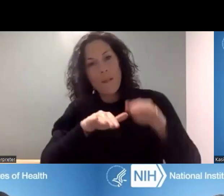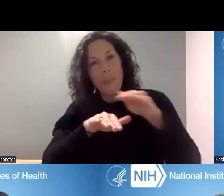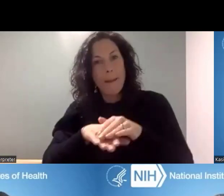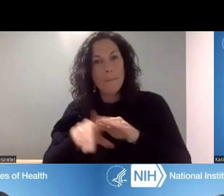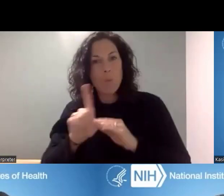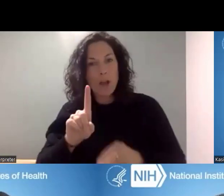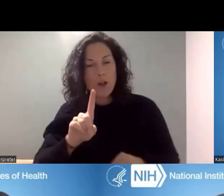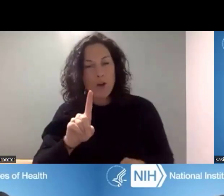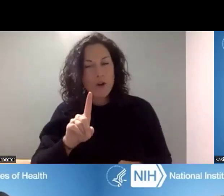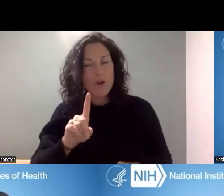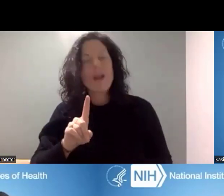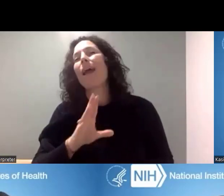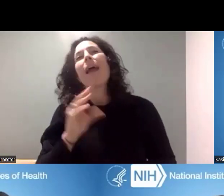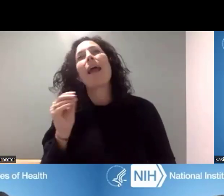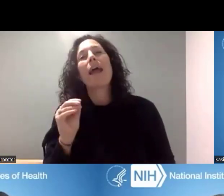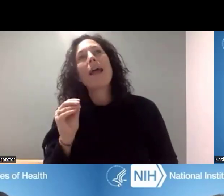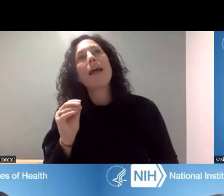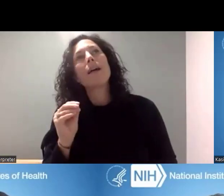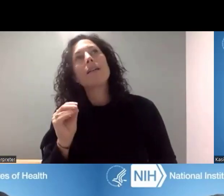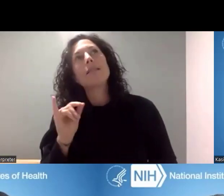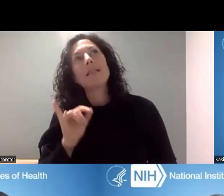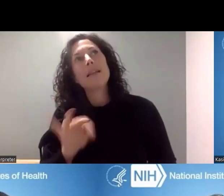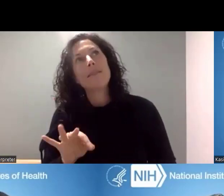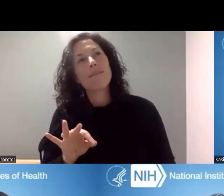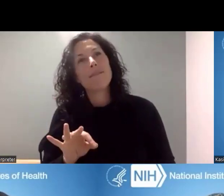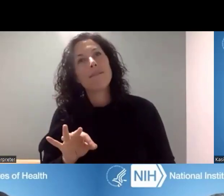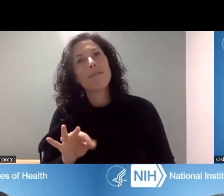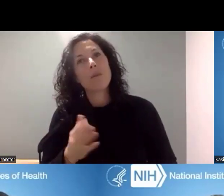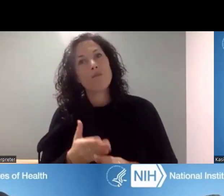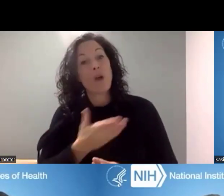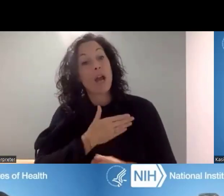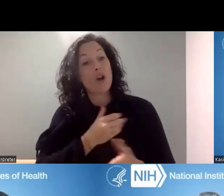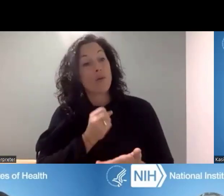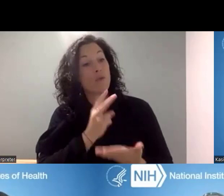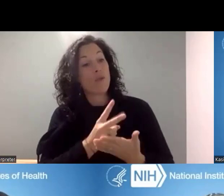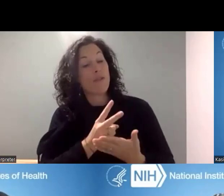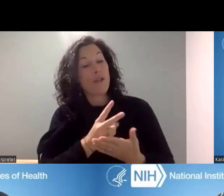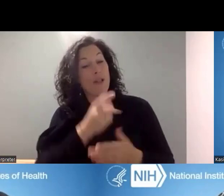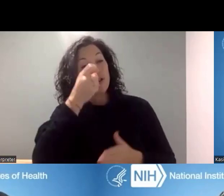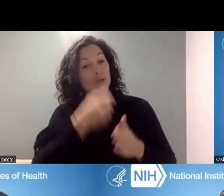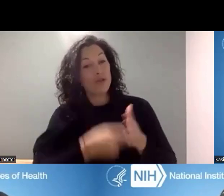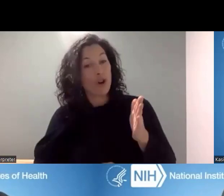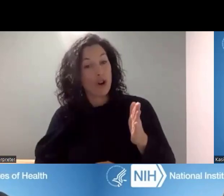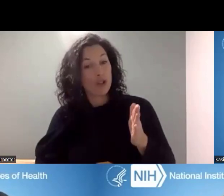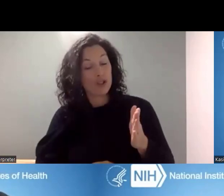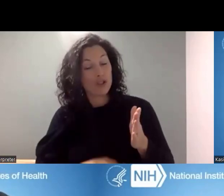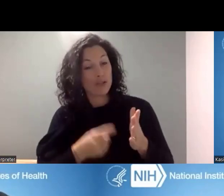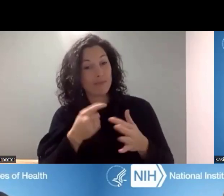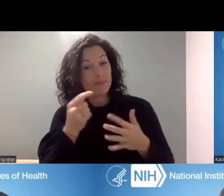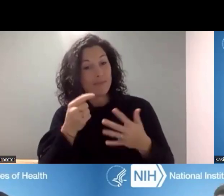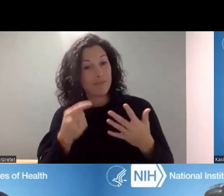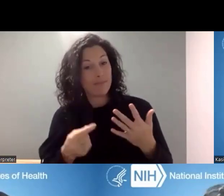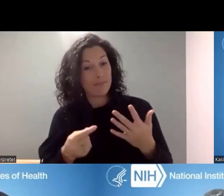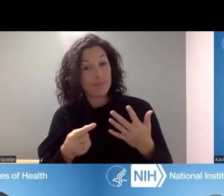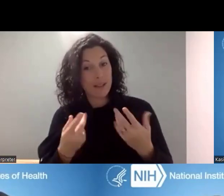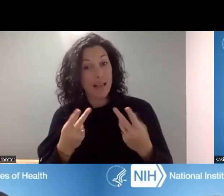and whether or not the prior approval charges were allowable.